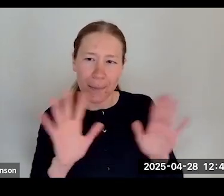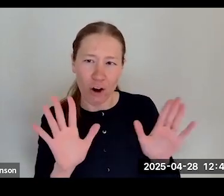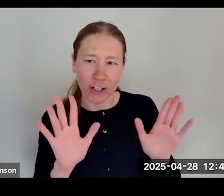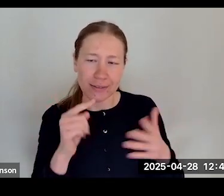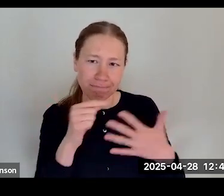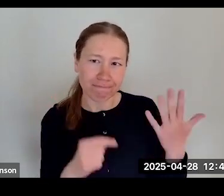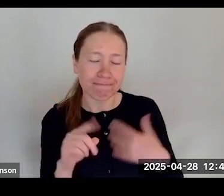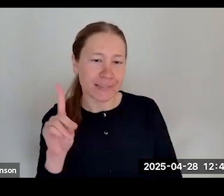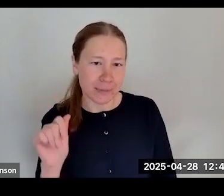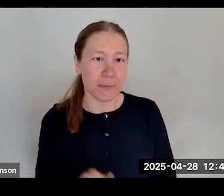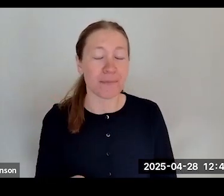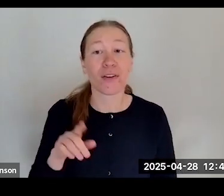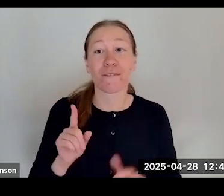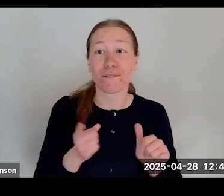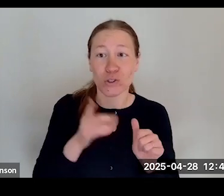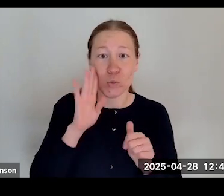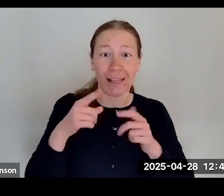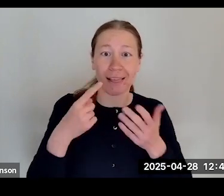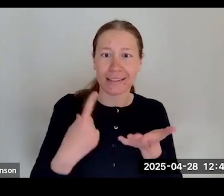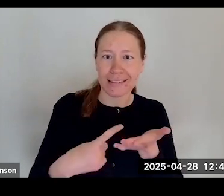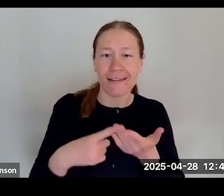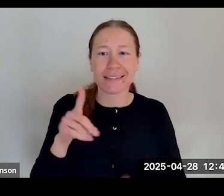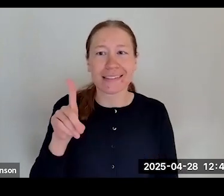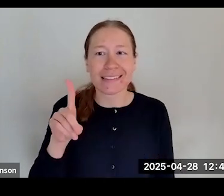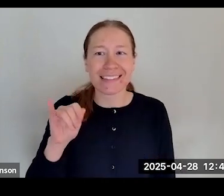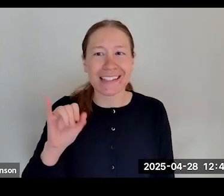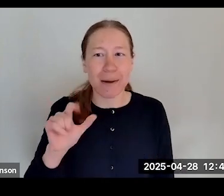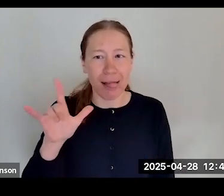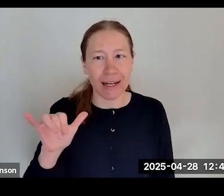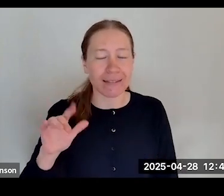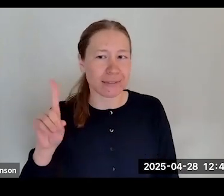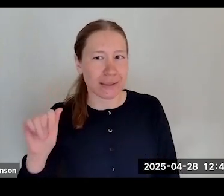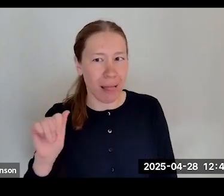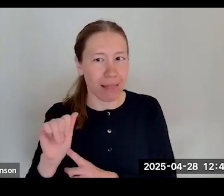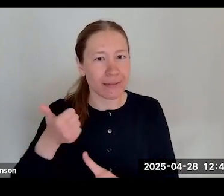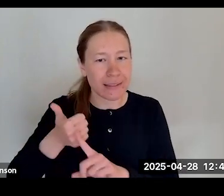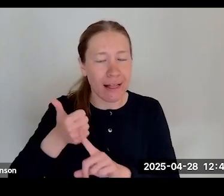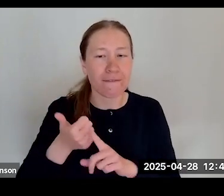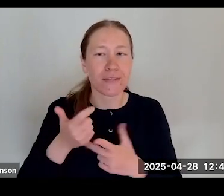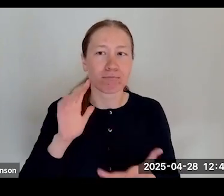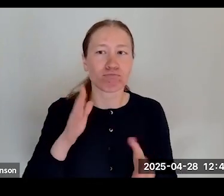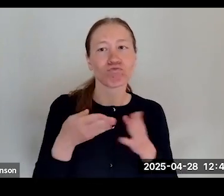So before we do that, we wanna talk about disability first. So not just a non-apparent disability, but disability more collectively.